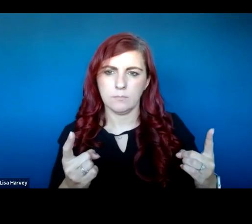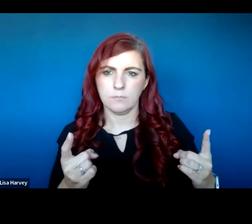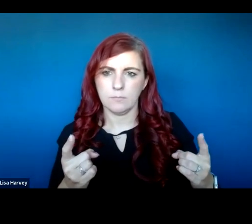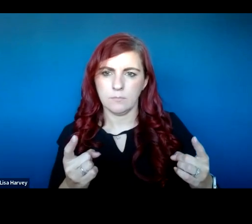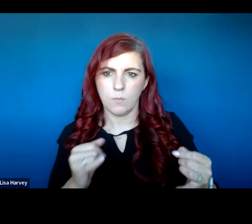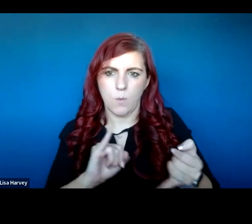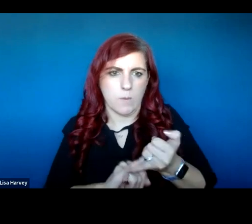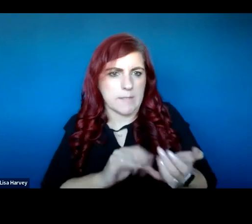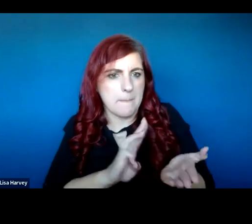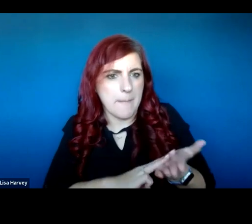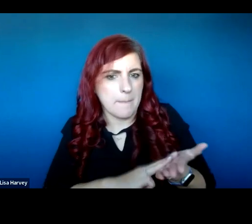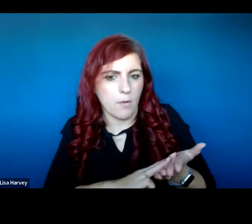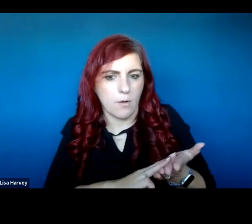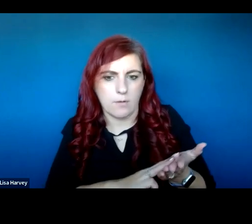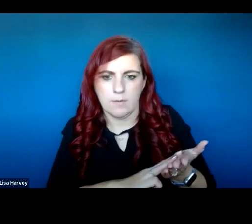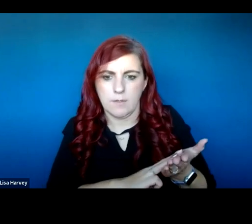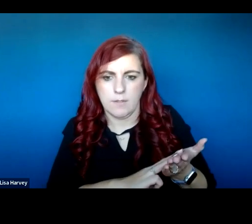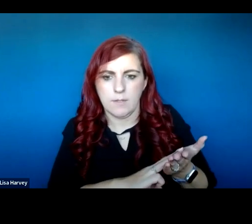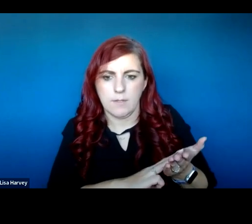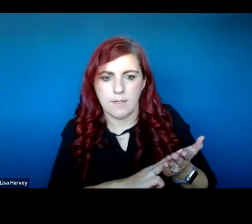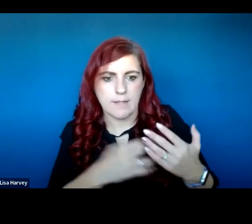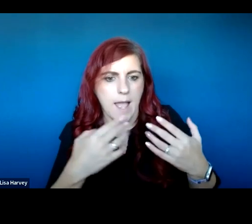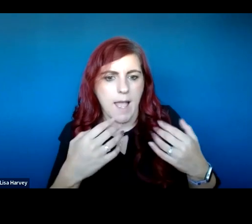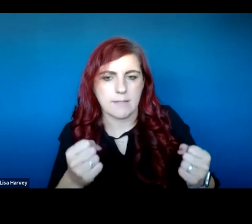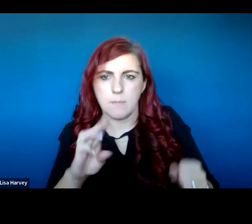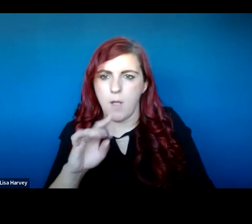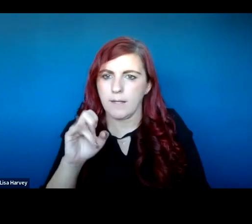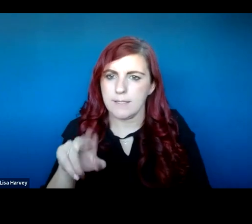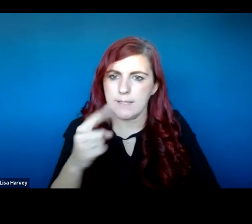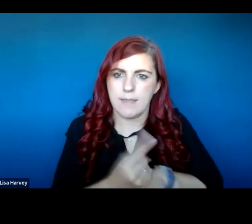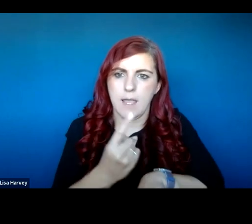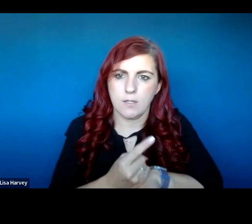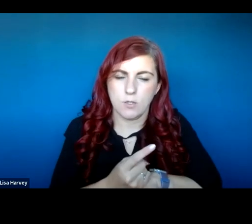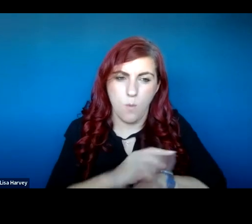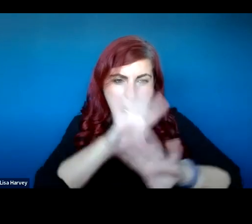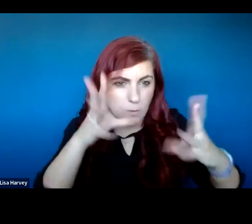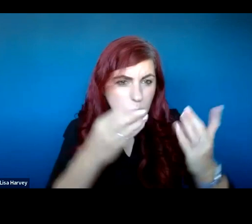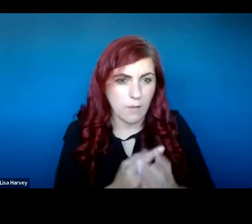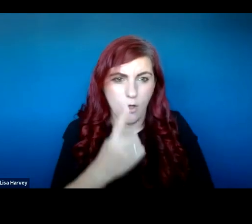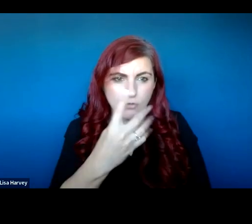member and has Parkinson's is allowed there, so 140 of us were having a great